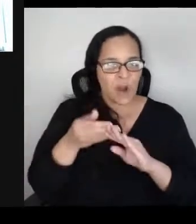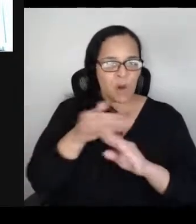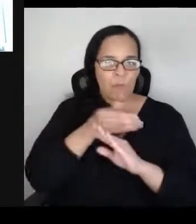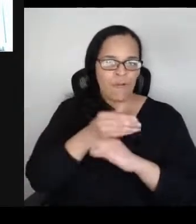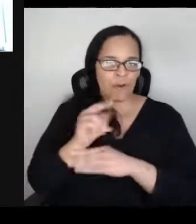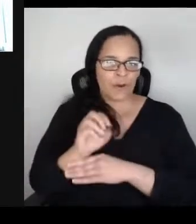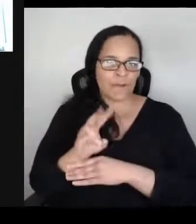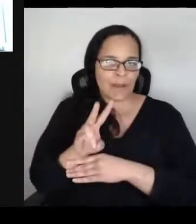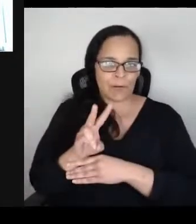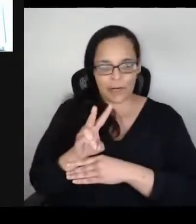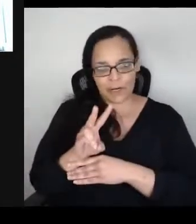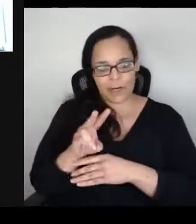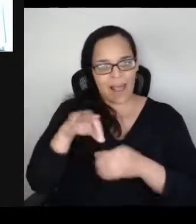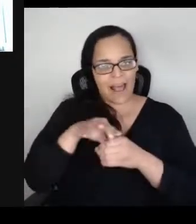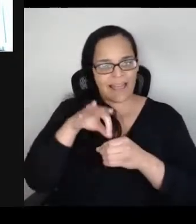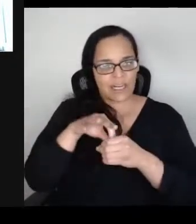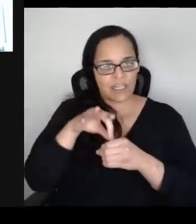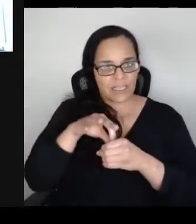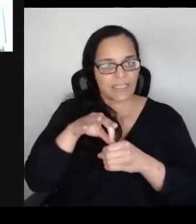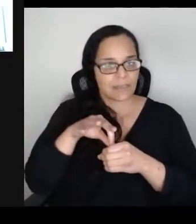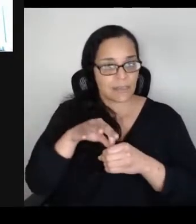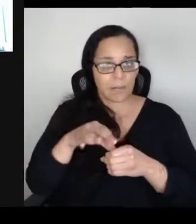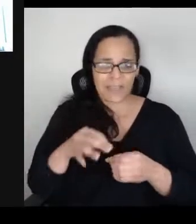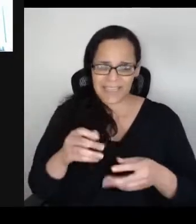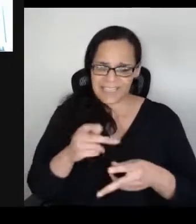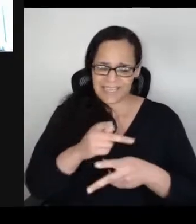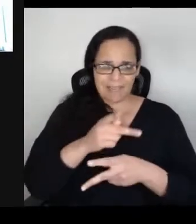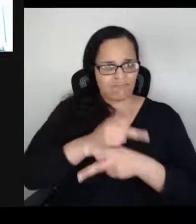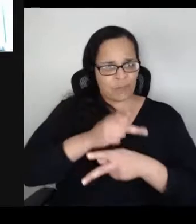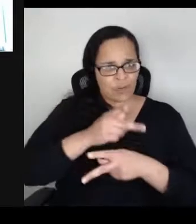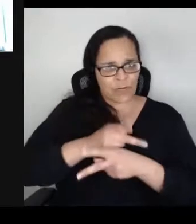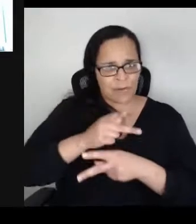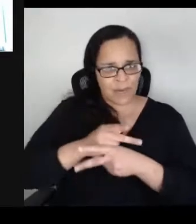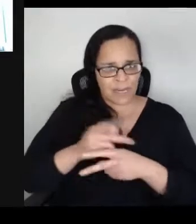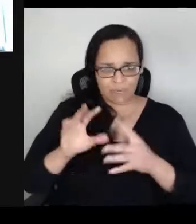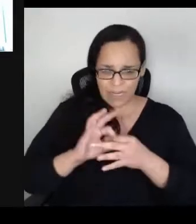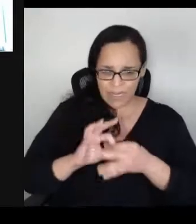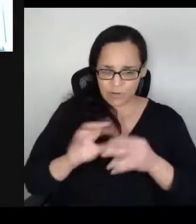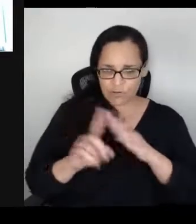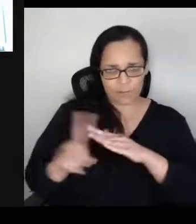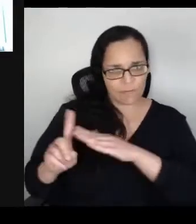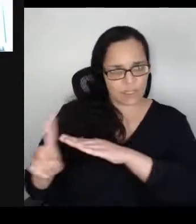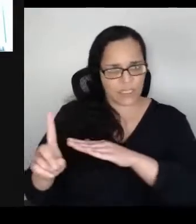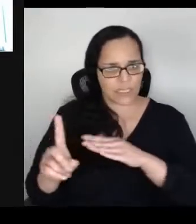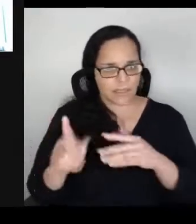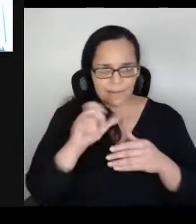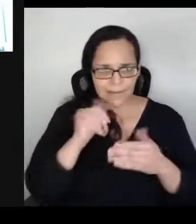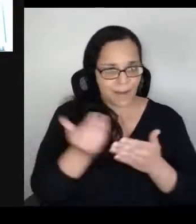but this treatment of refugees, it's not new and it's part of a long history,